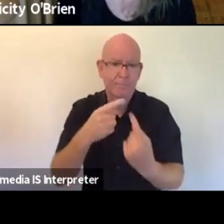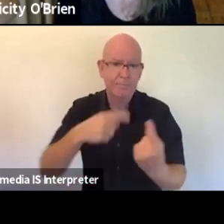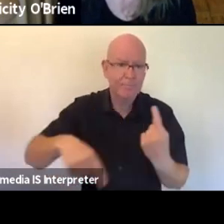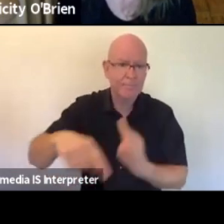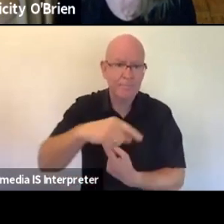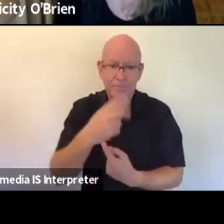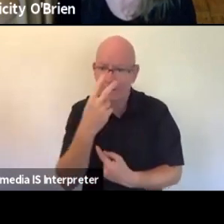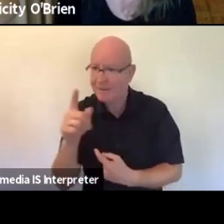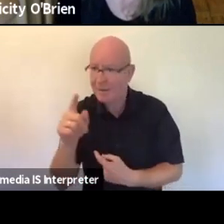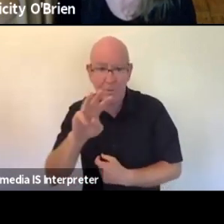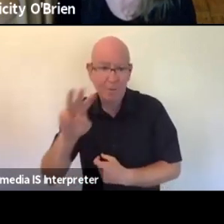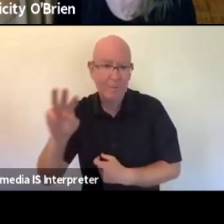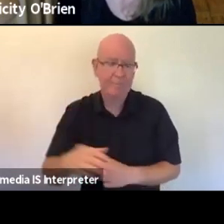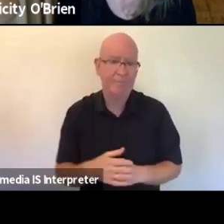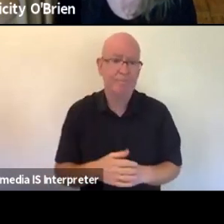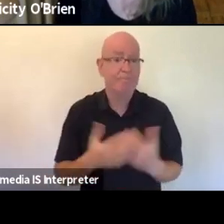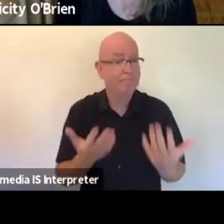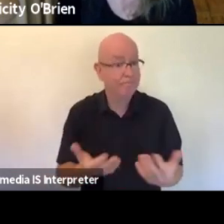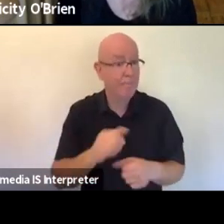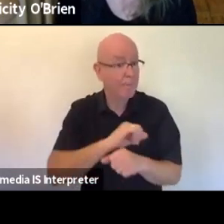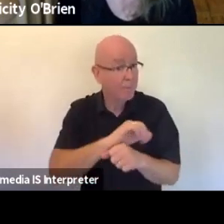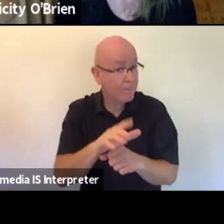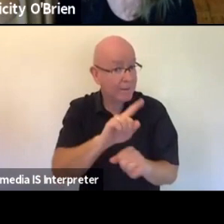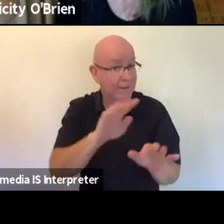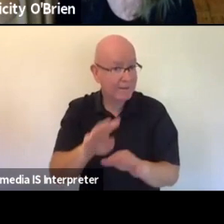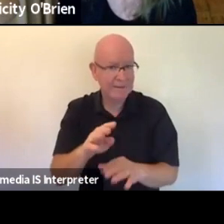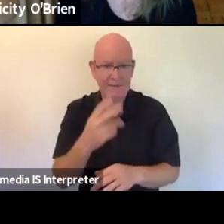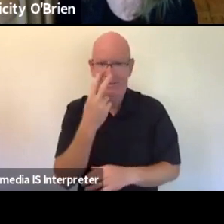with a severe disability globally have any social protection coverage at all.